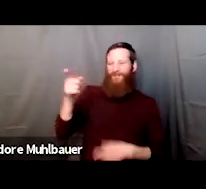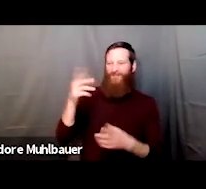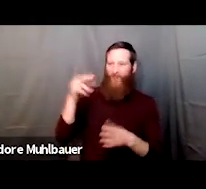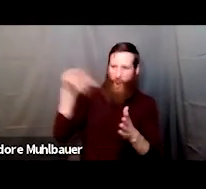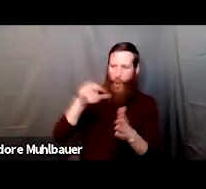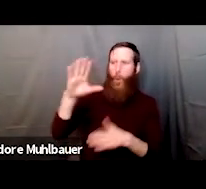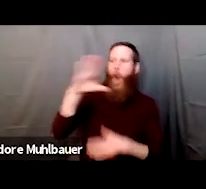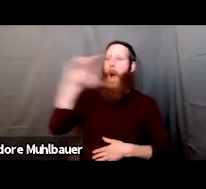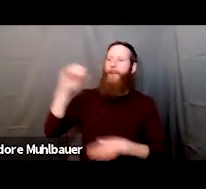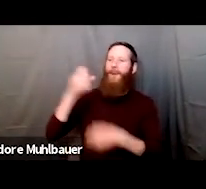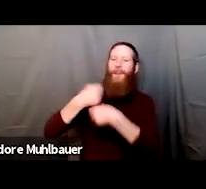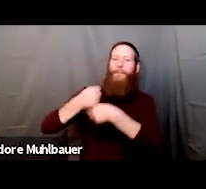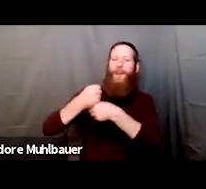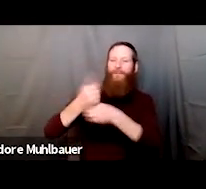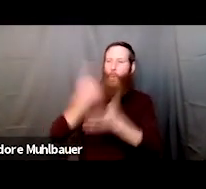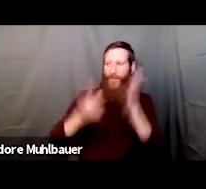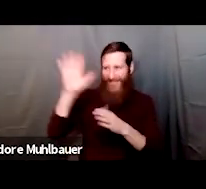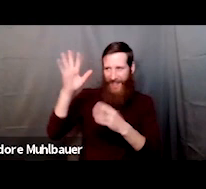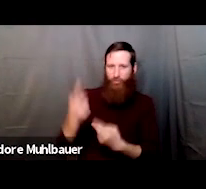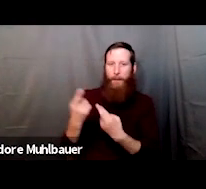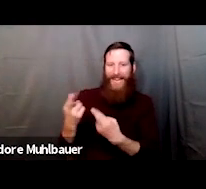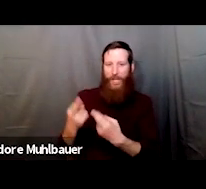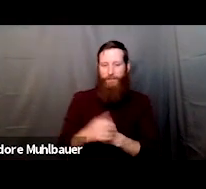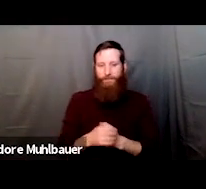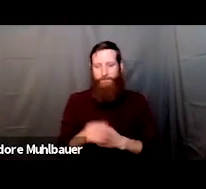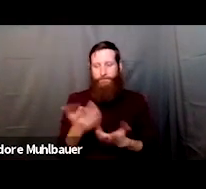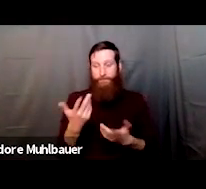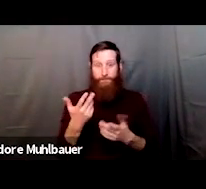And lookup what they recommend. They do have a shelf life.